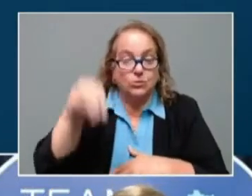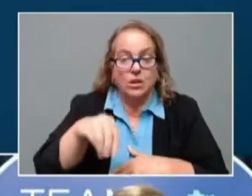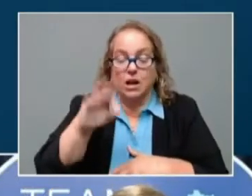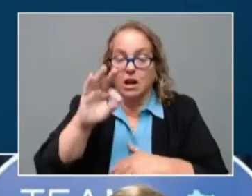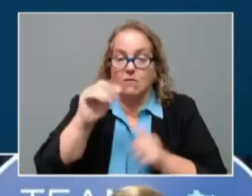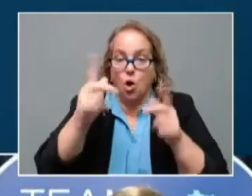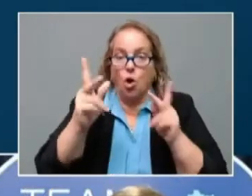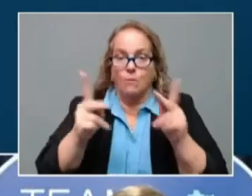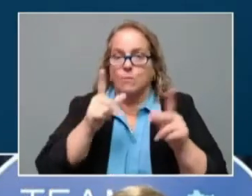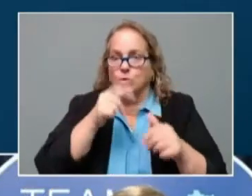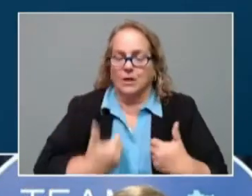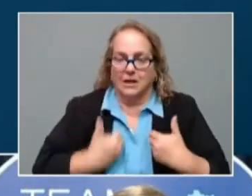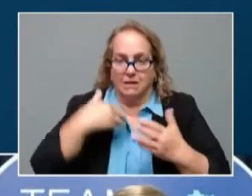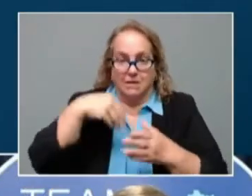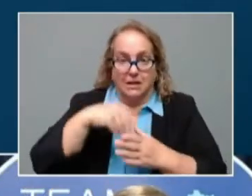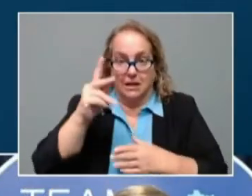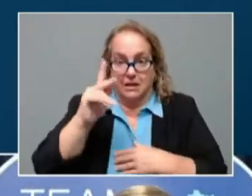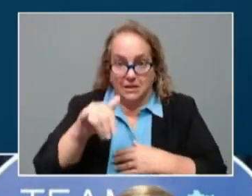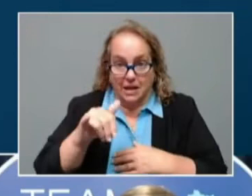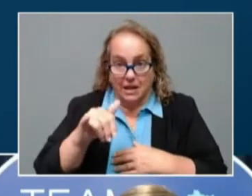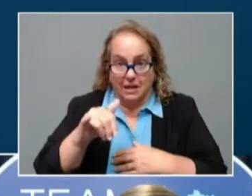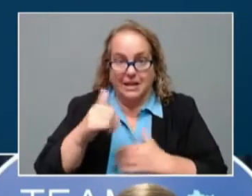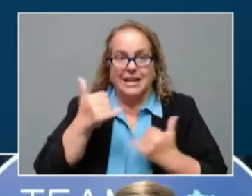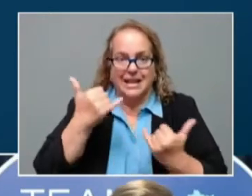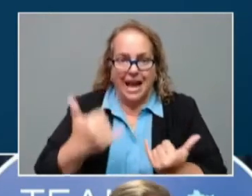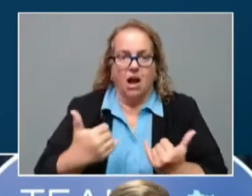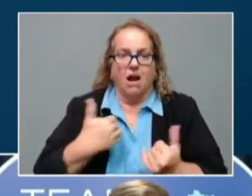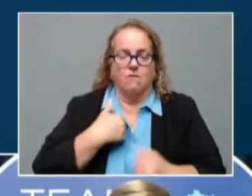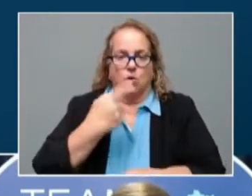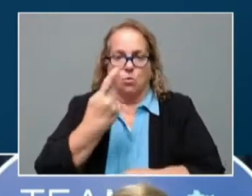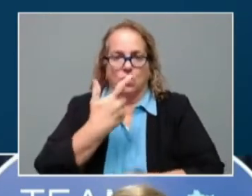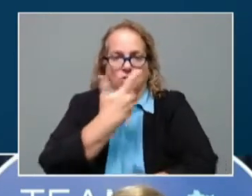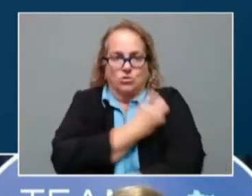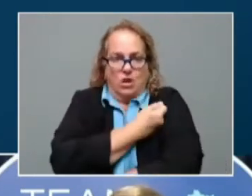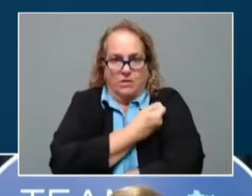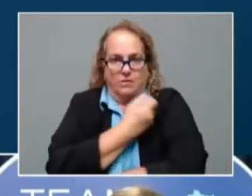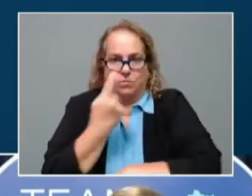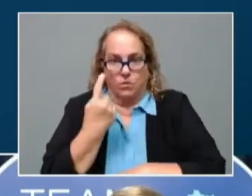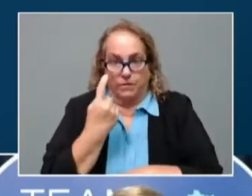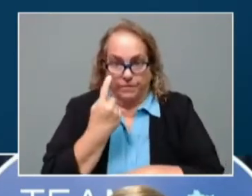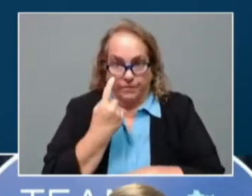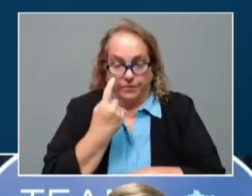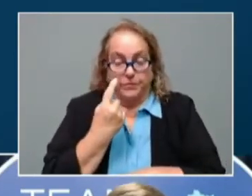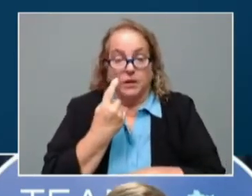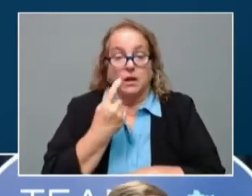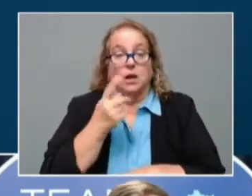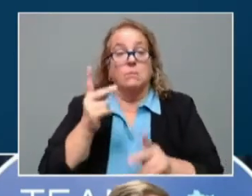gotten at least one shot of those that are eligible. That's 12 and older.